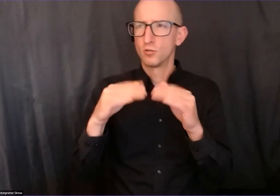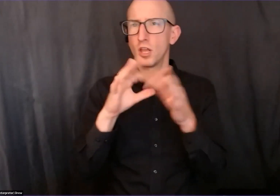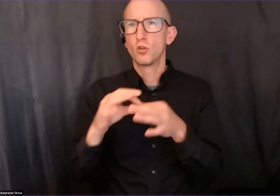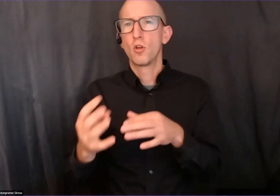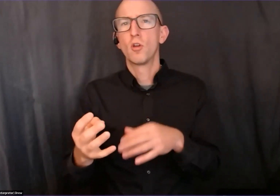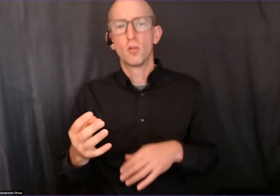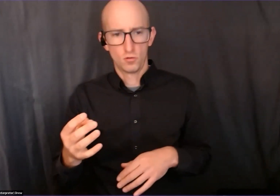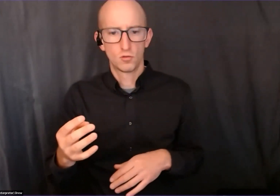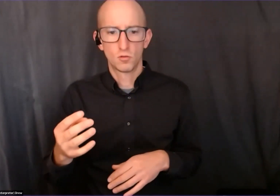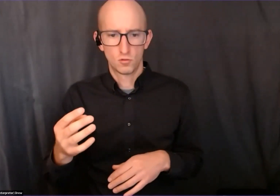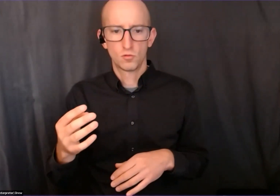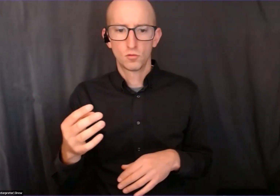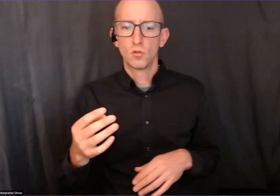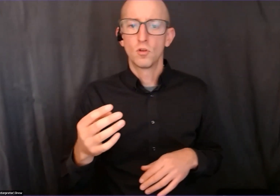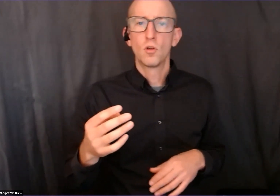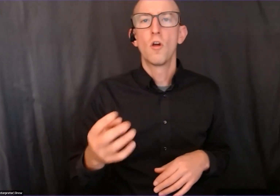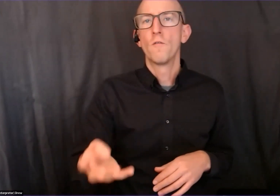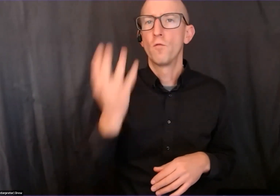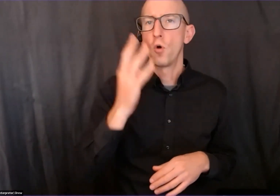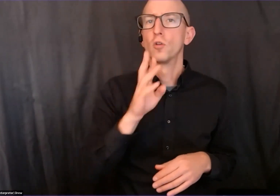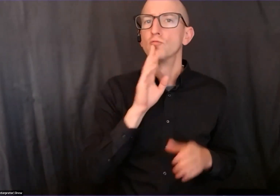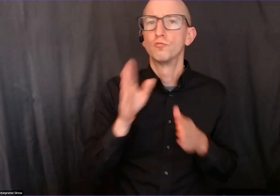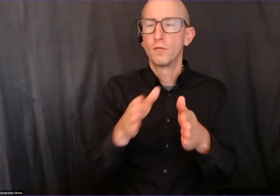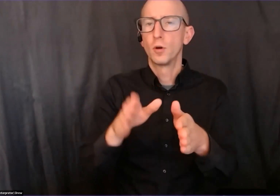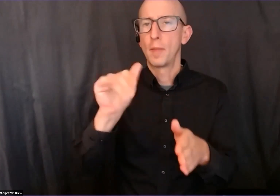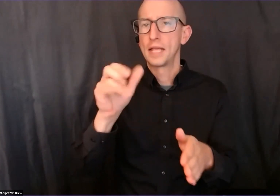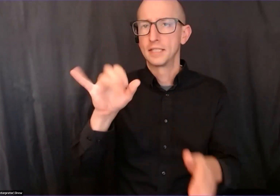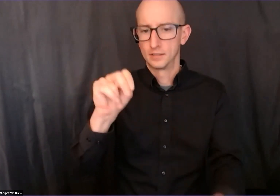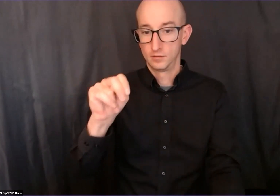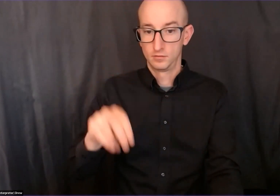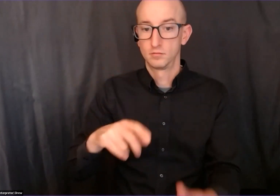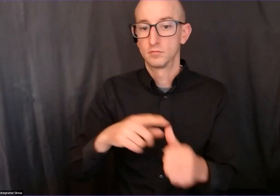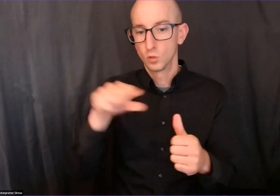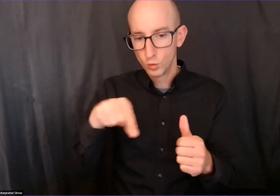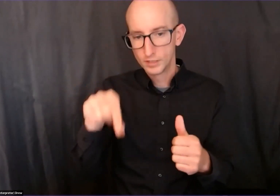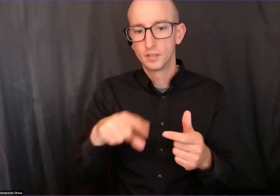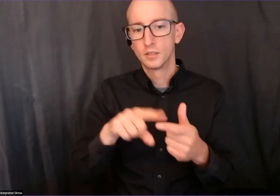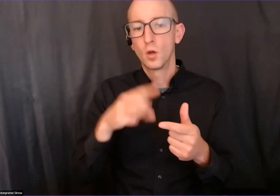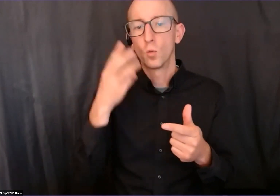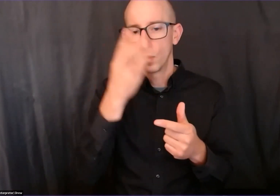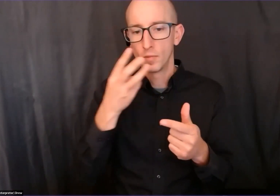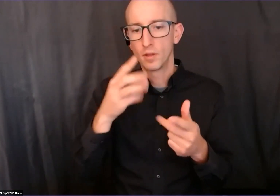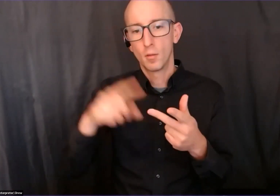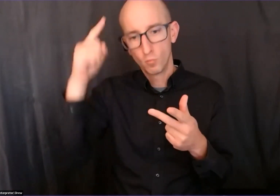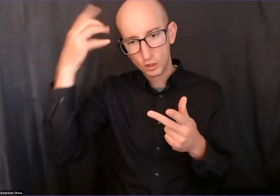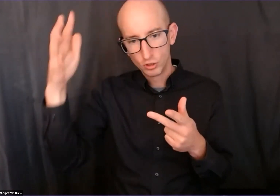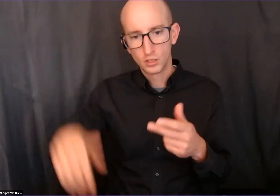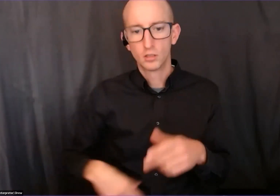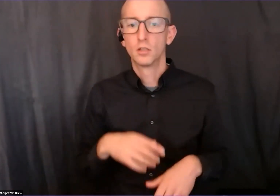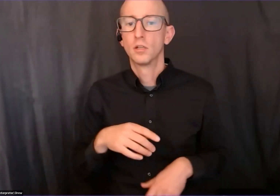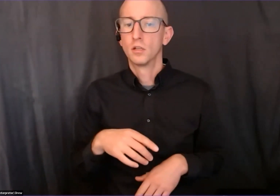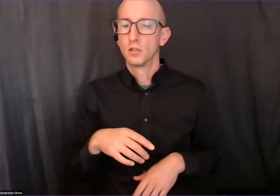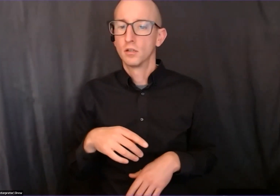If you turn to the next slide, please. So here's just a really brief summary of some